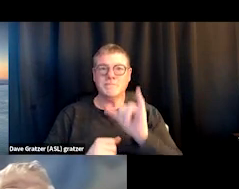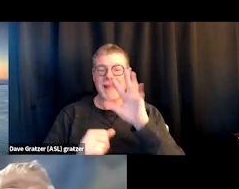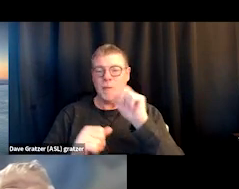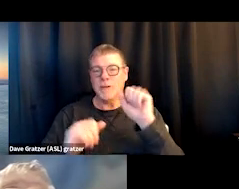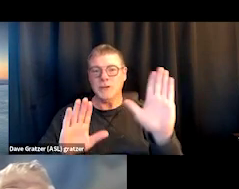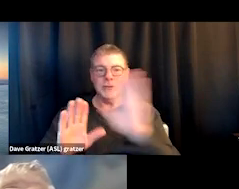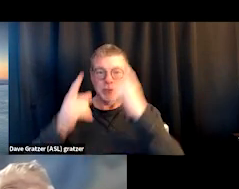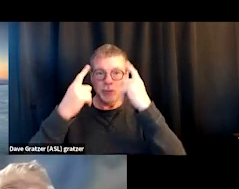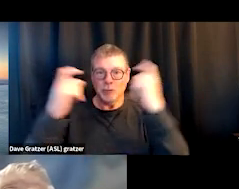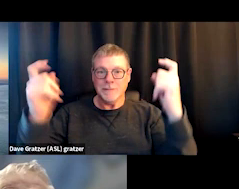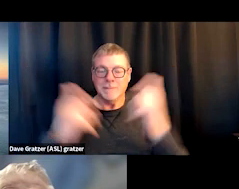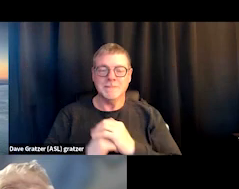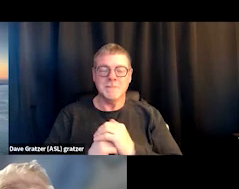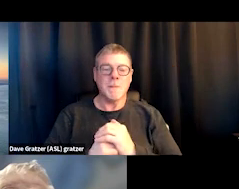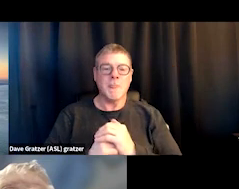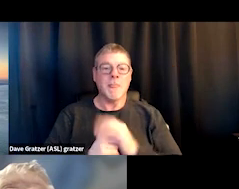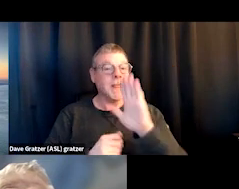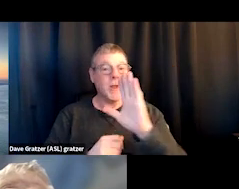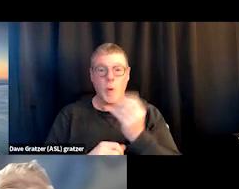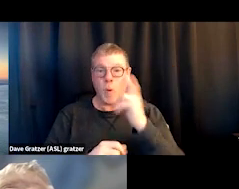a lot of it stems from her own experience.